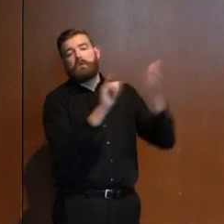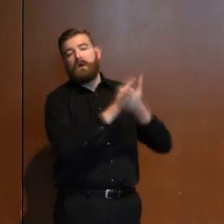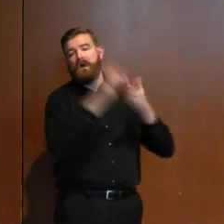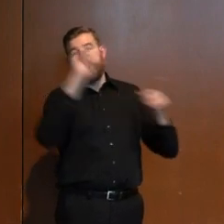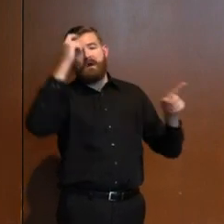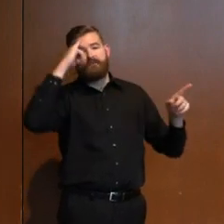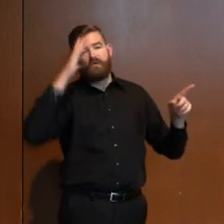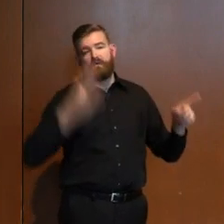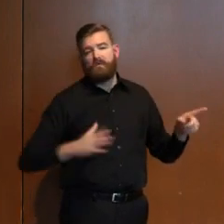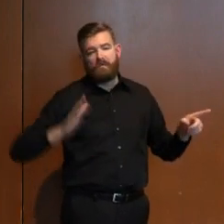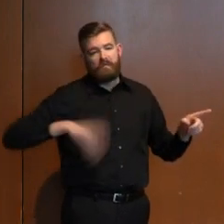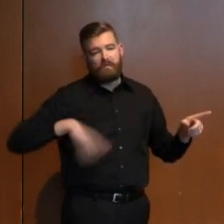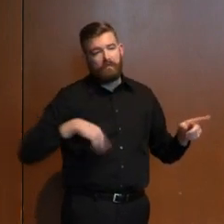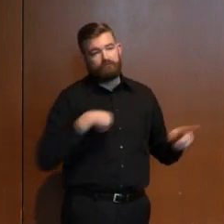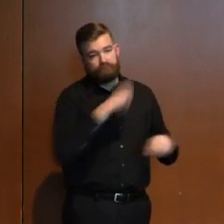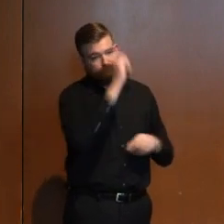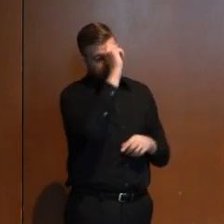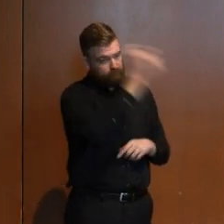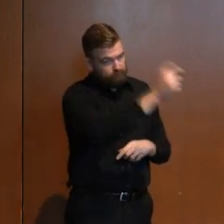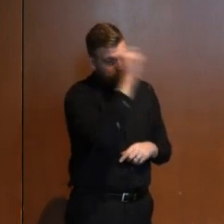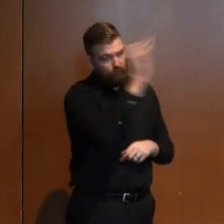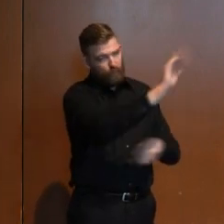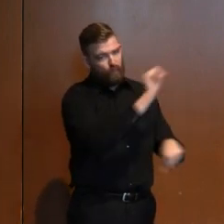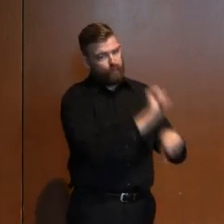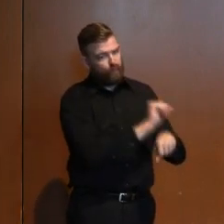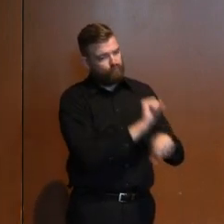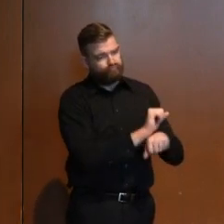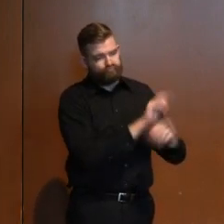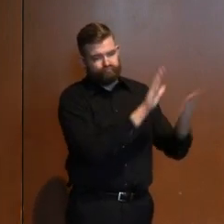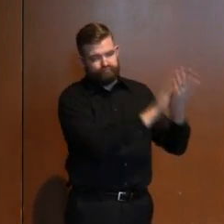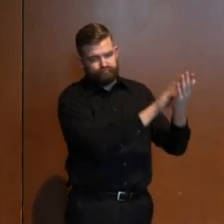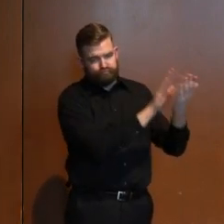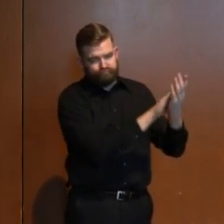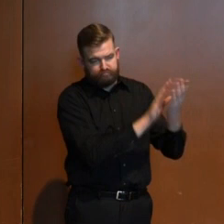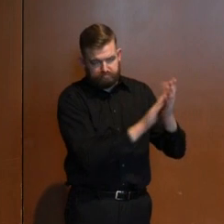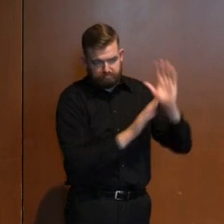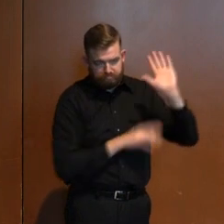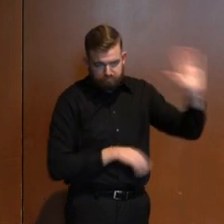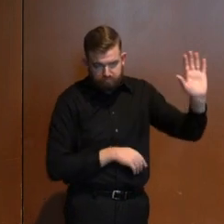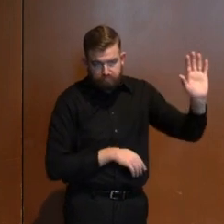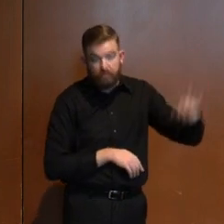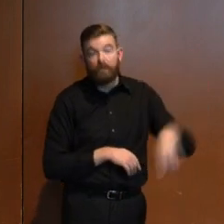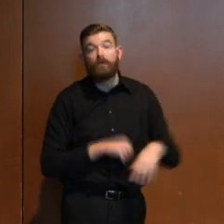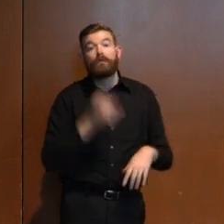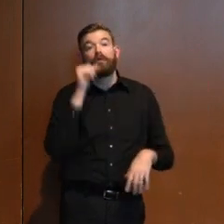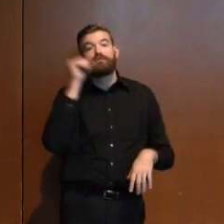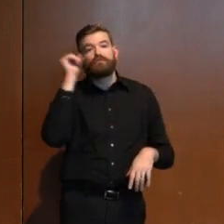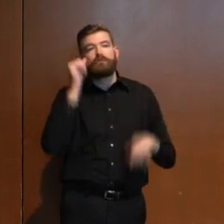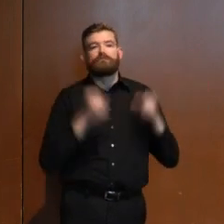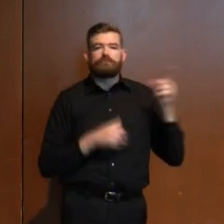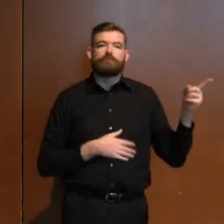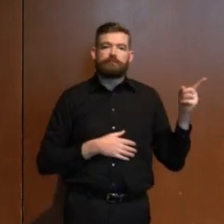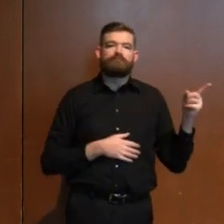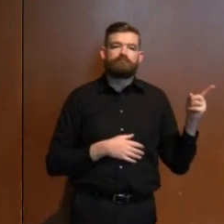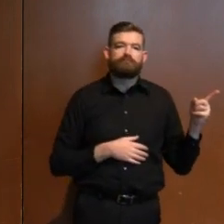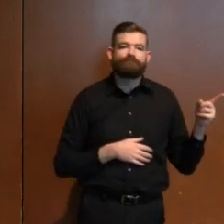HIM SPECIFICALLY ABOUT THIS. I THINK HE'S DOING A GREAT JOB BY THE WAY. SO I TAKE MY HAT OFF TO HIM.